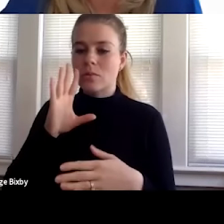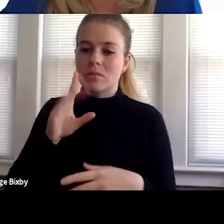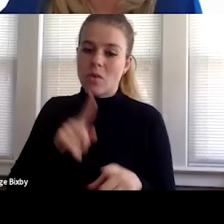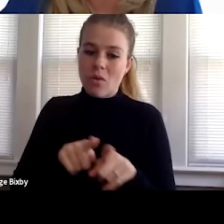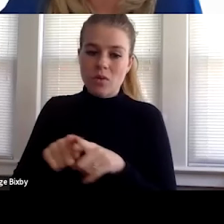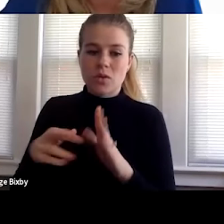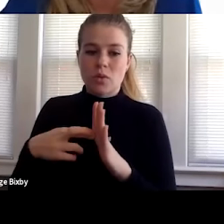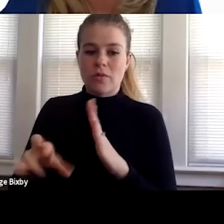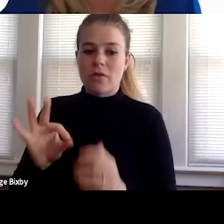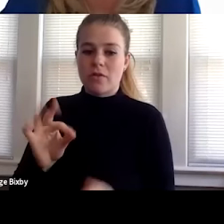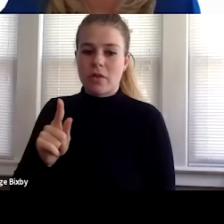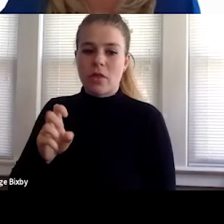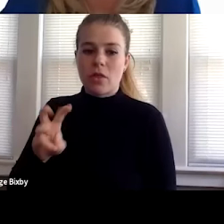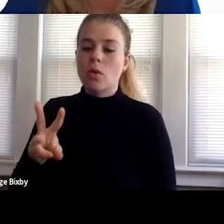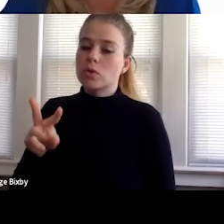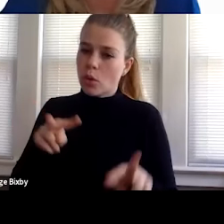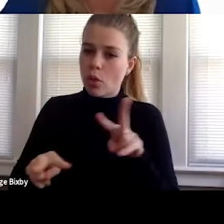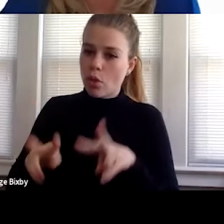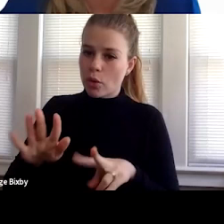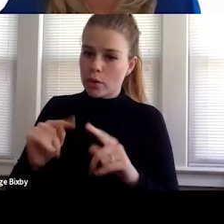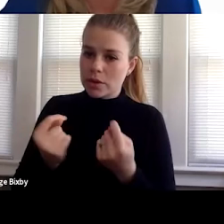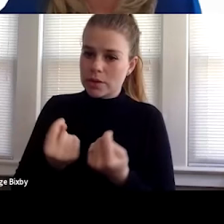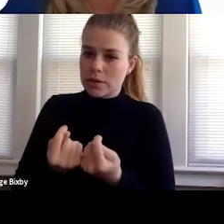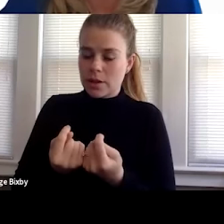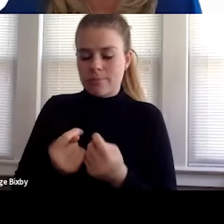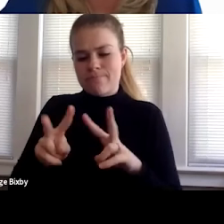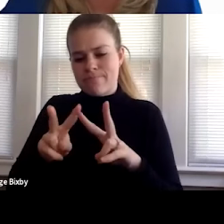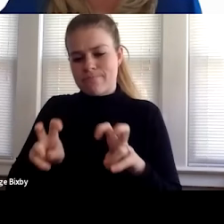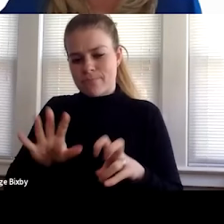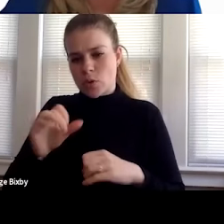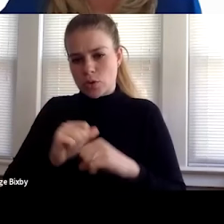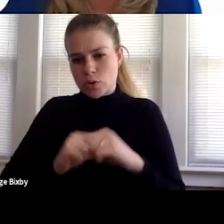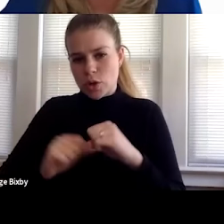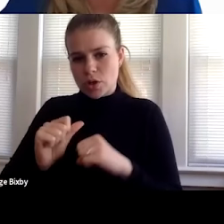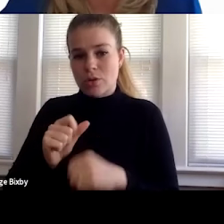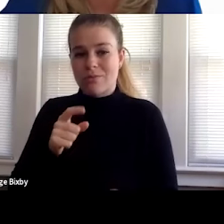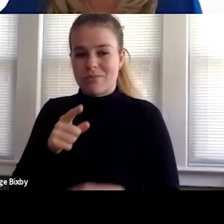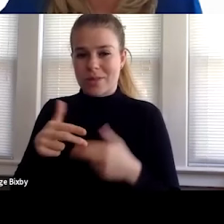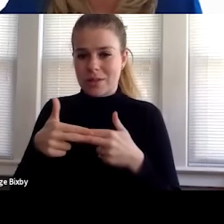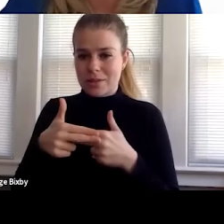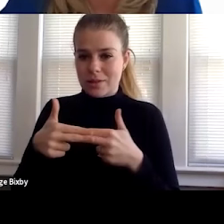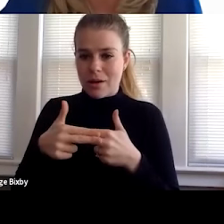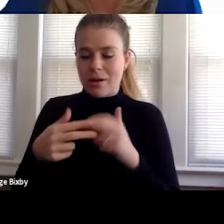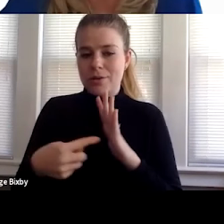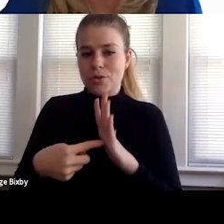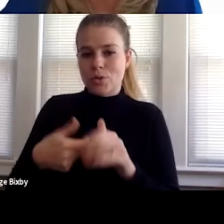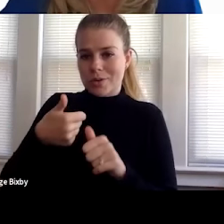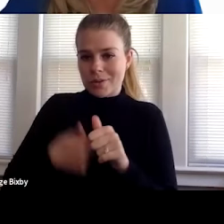So take a look at your team, take a look at your structure. This slide here shows each level.